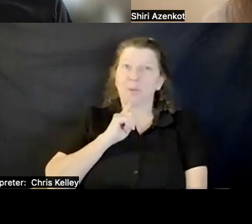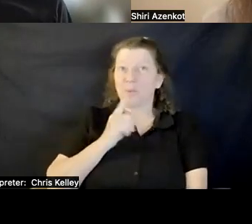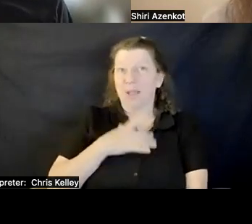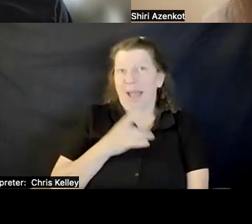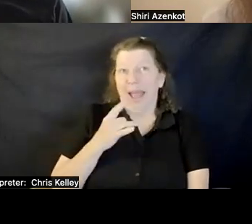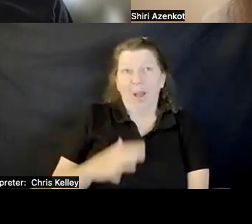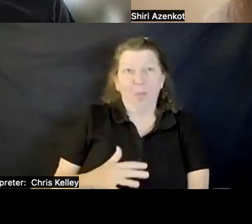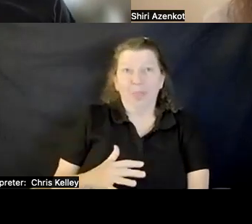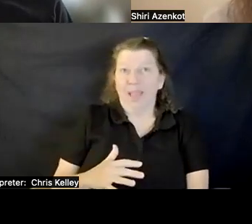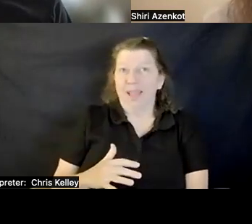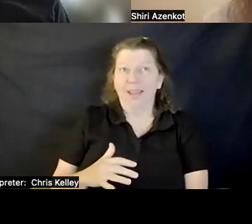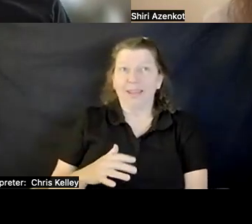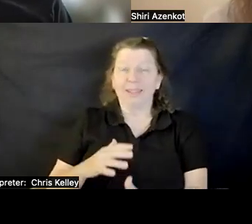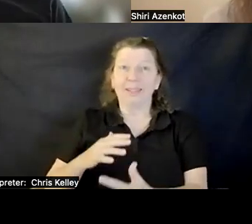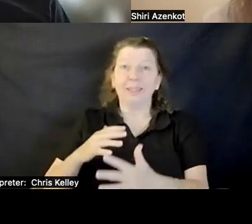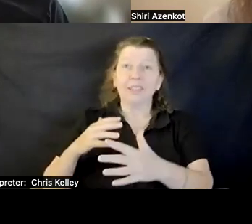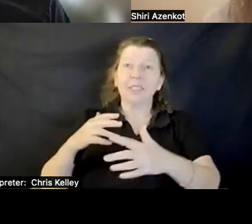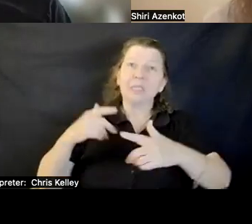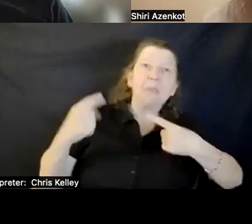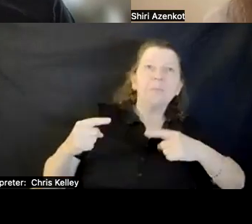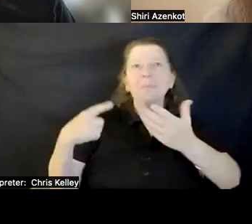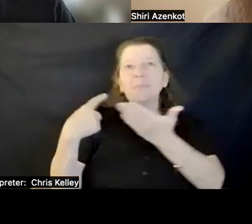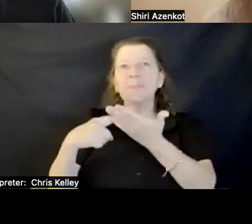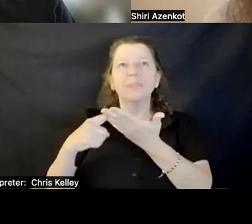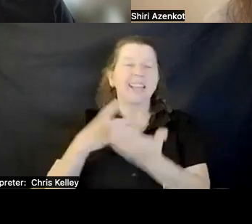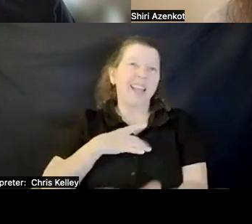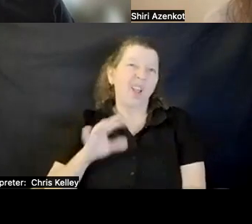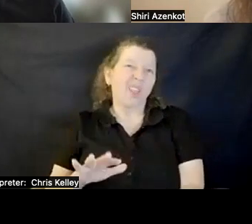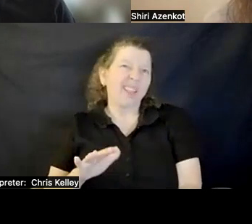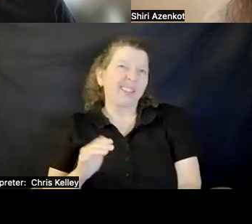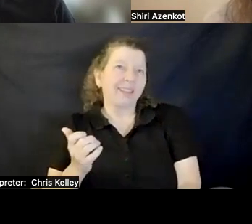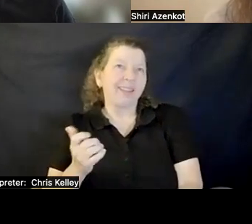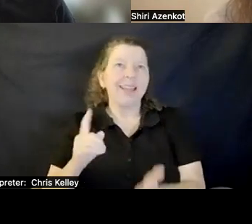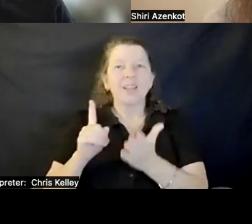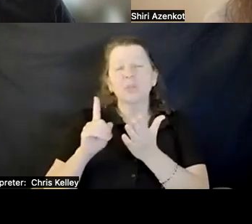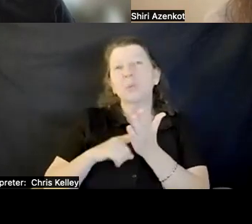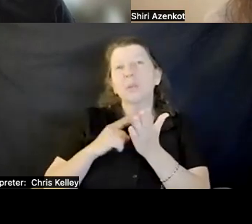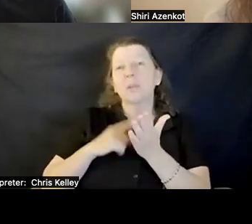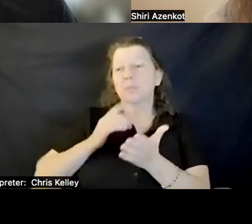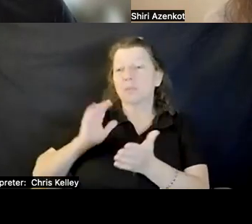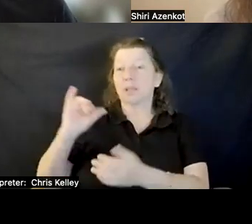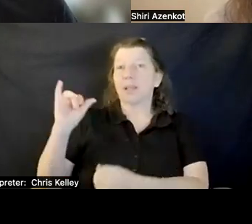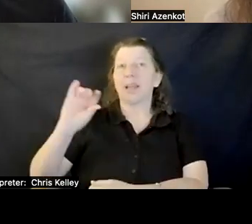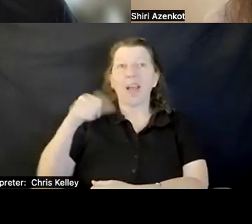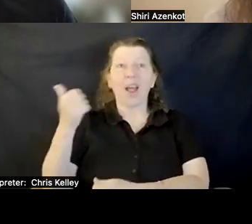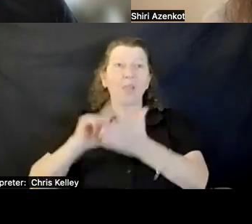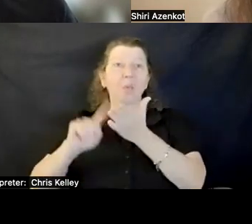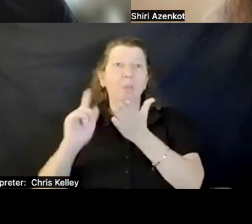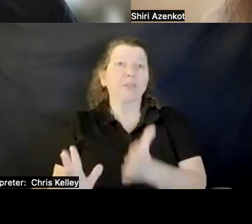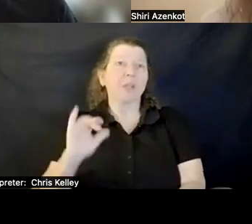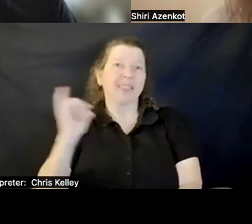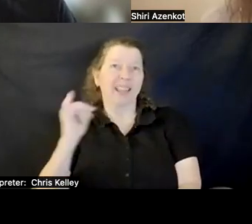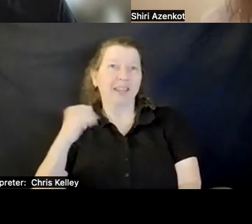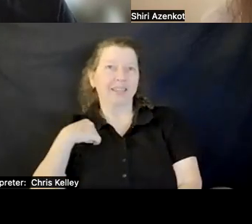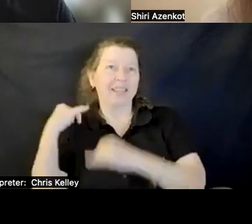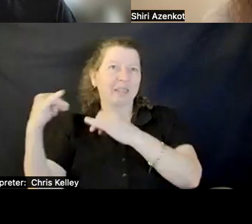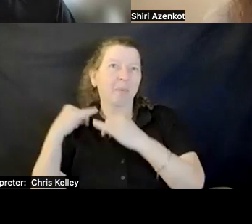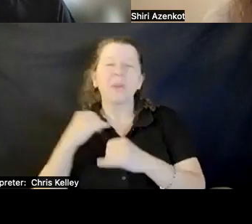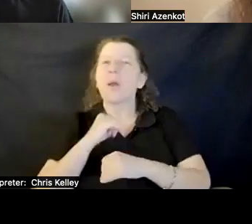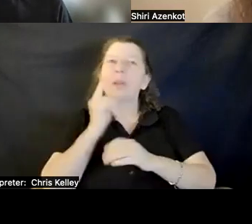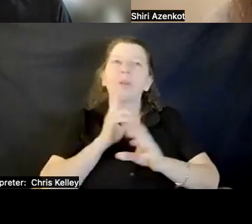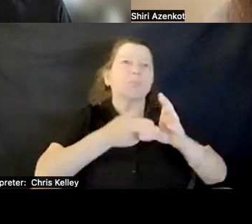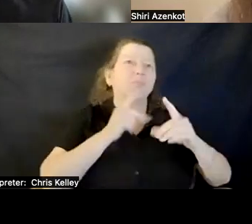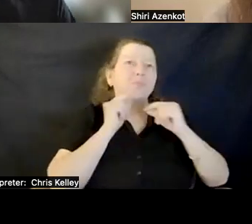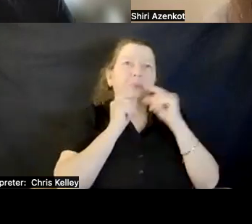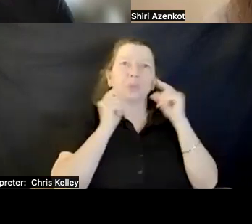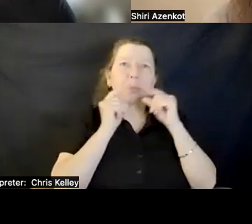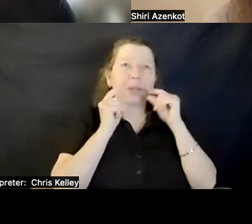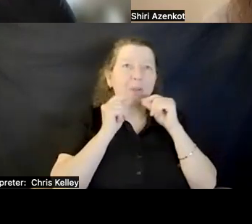that in public. Sometimes researchers like myself avoid going into twitter. There might be a better